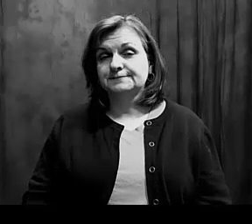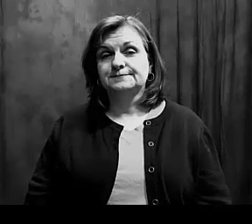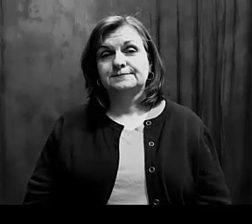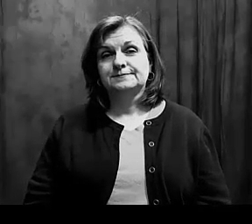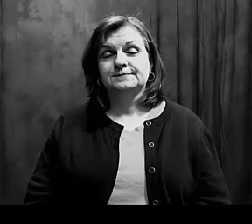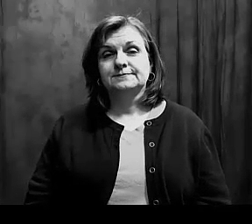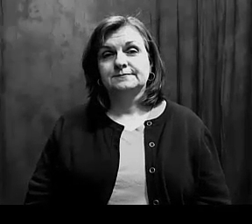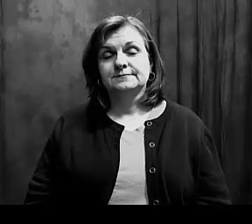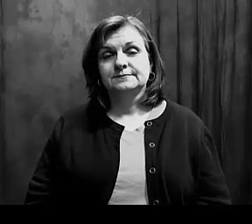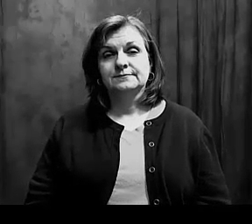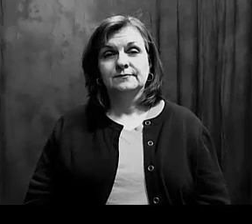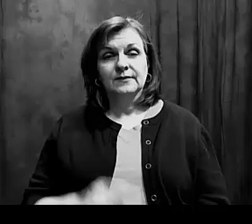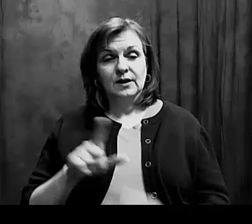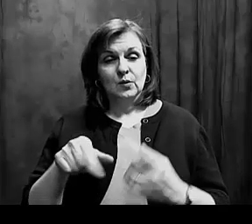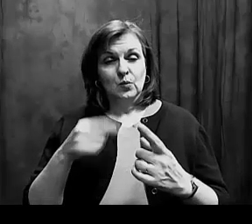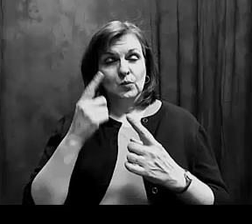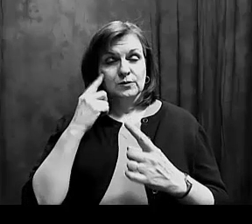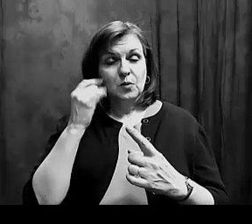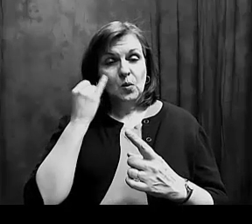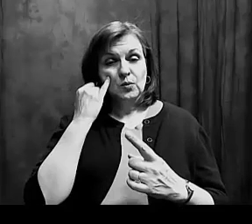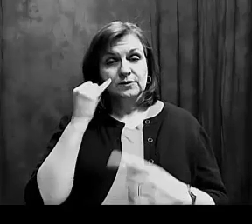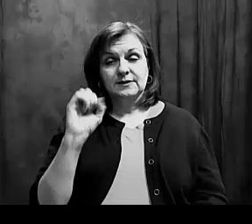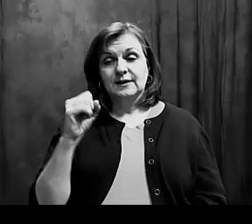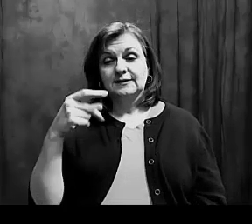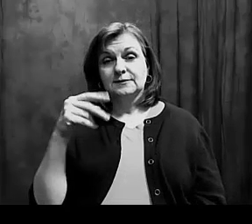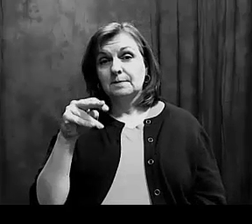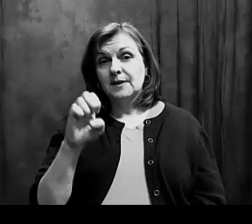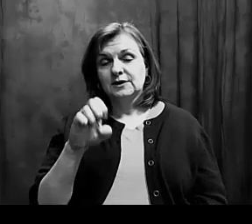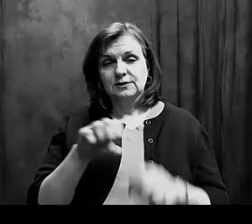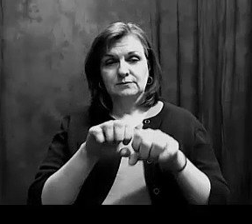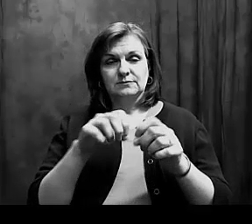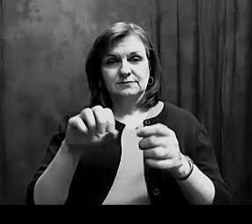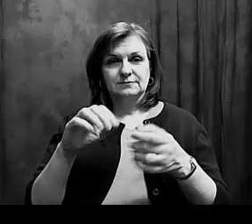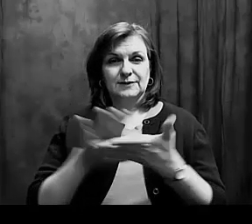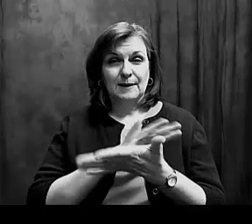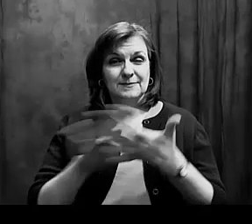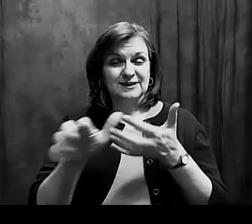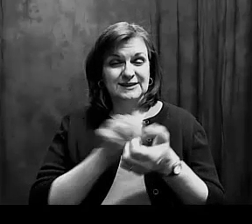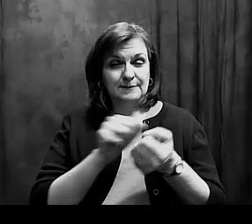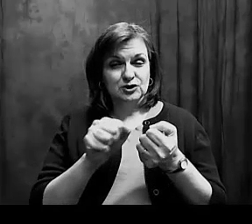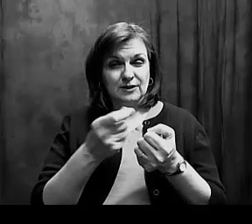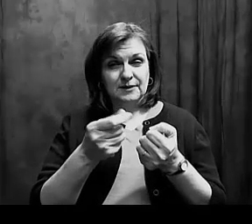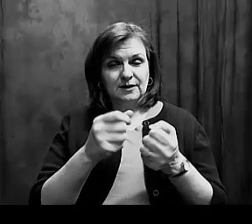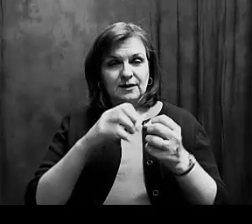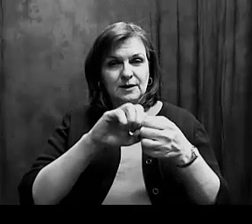and when we look at the damage to a sponge - I have here that they can actually reform